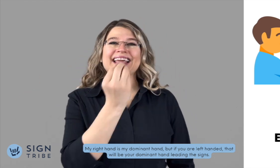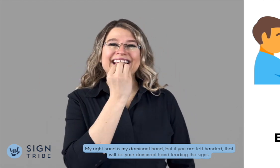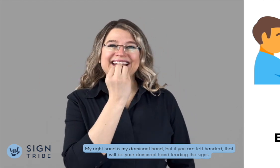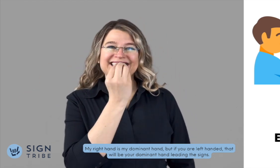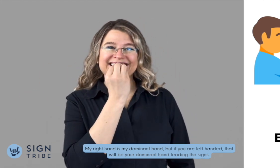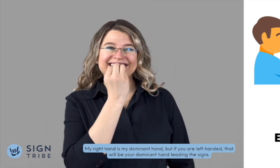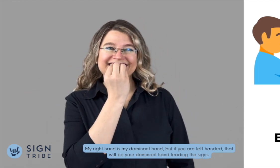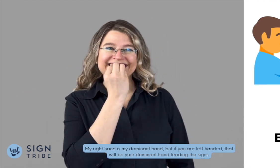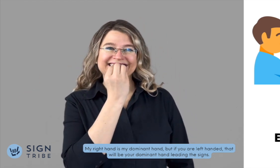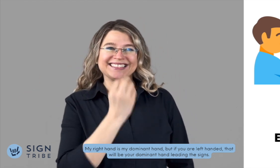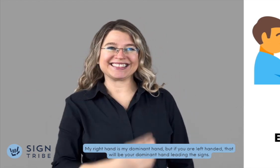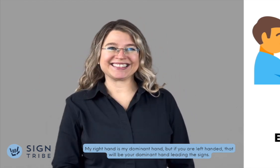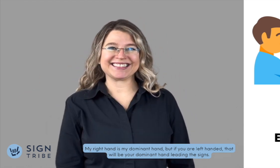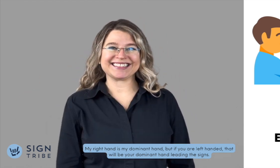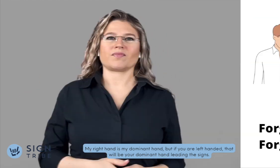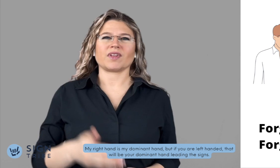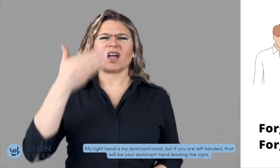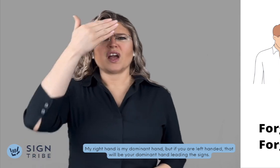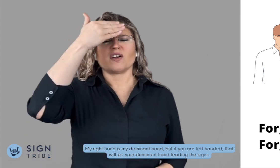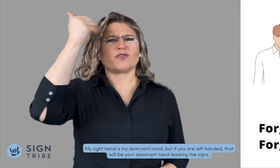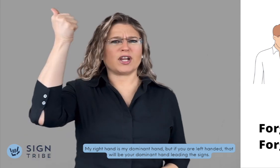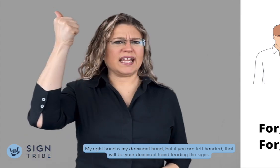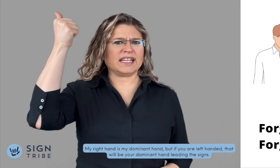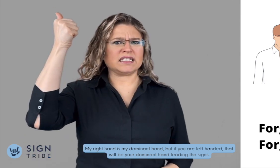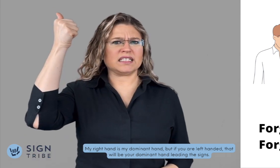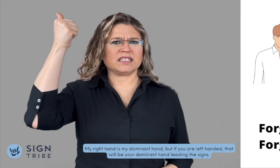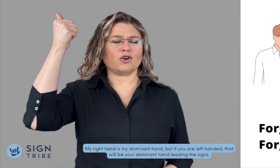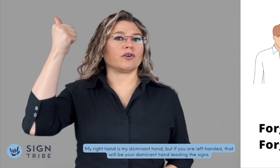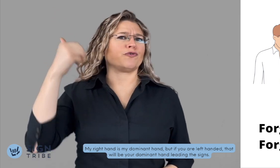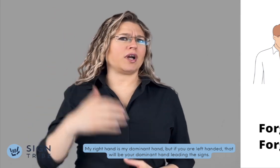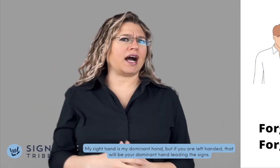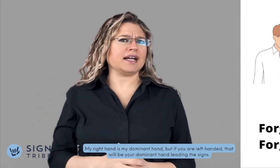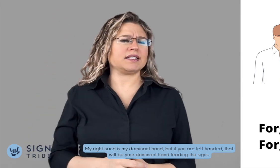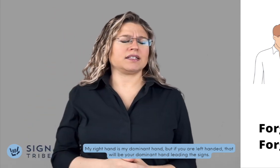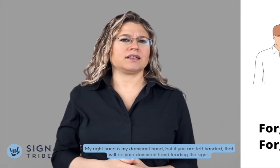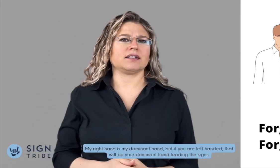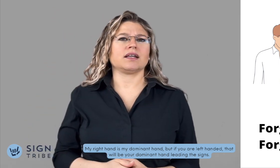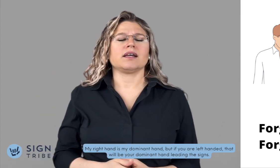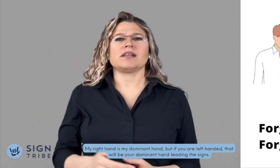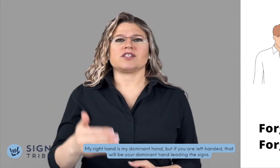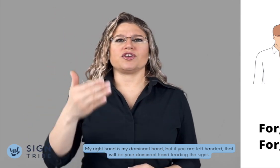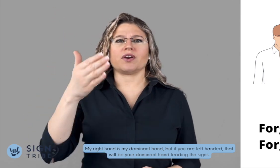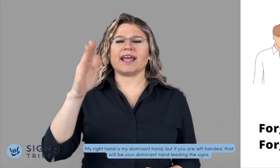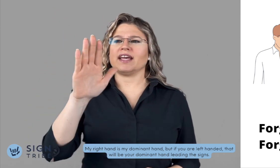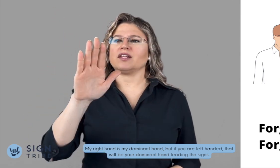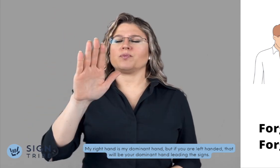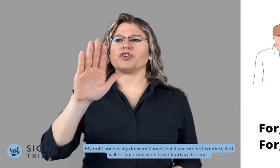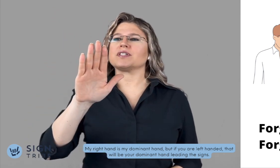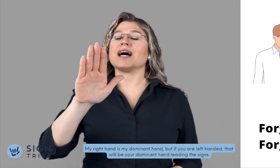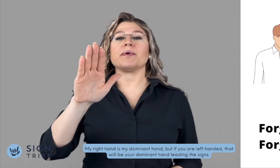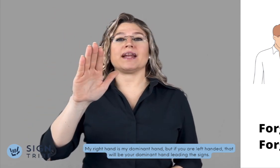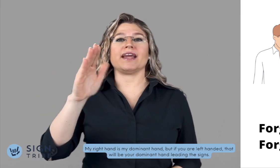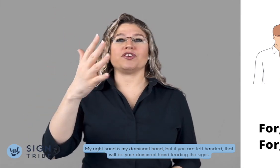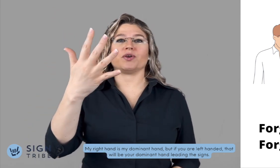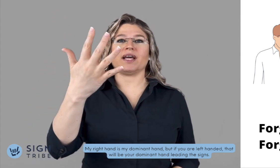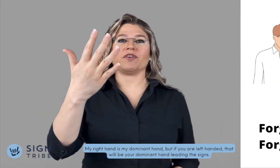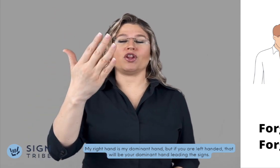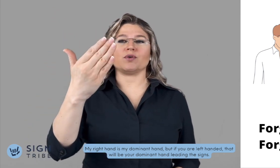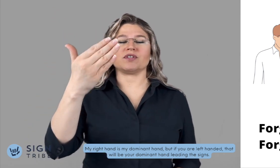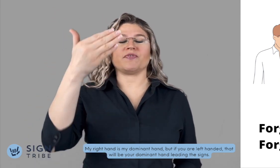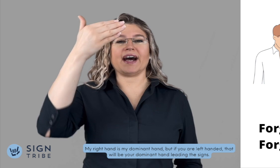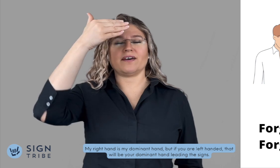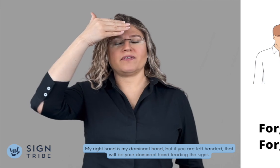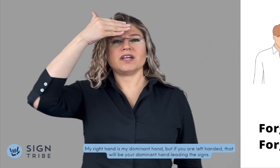eat, forget, or forgot. So your hand, with your dominant hand, you're going to have a closed five,